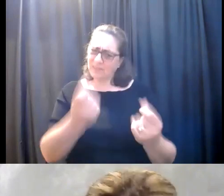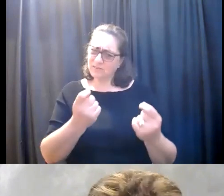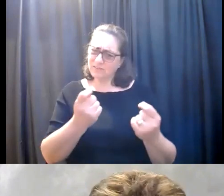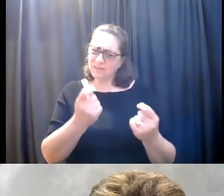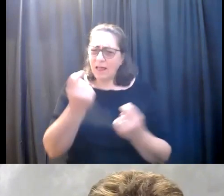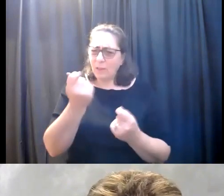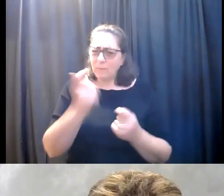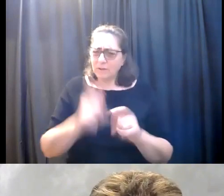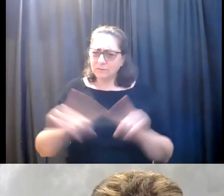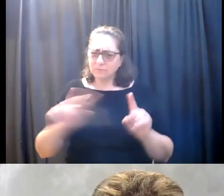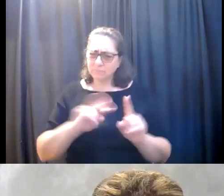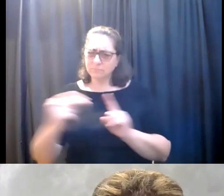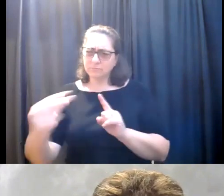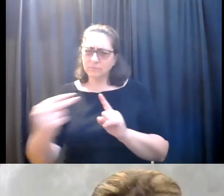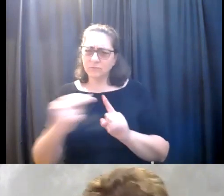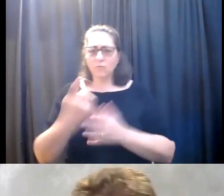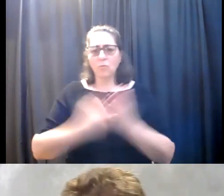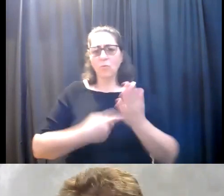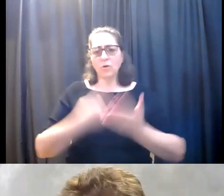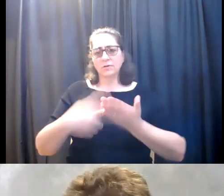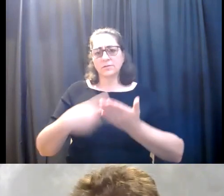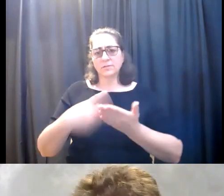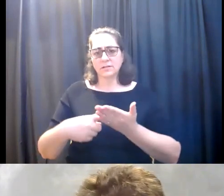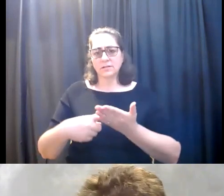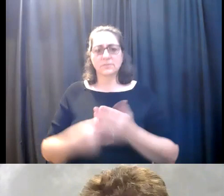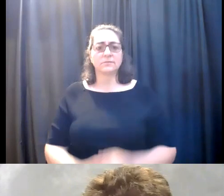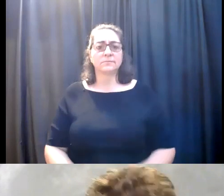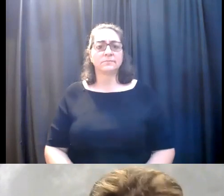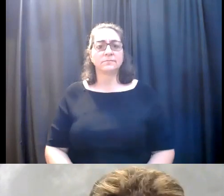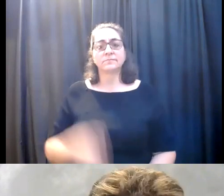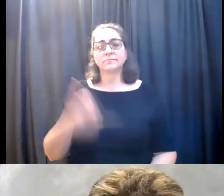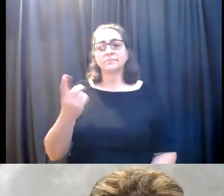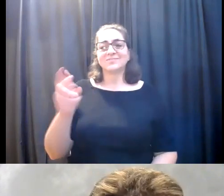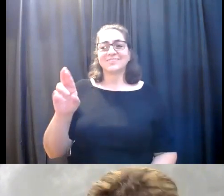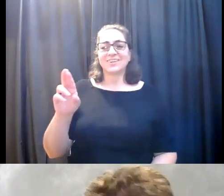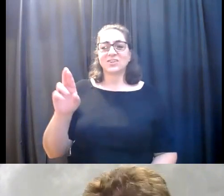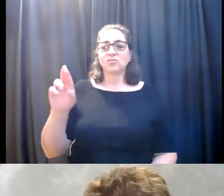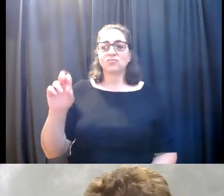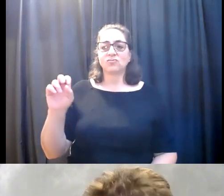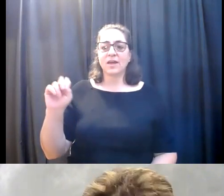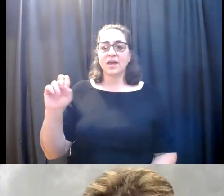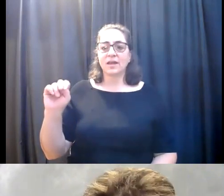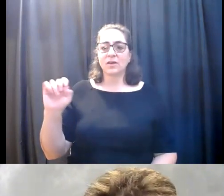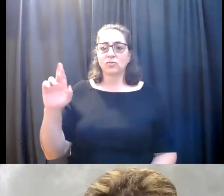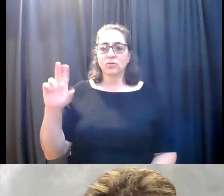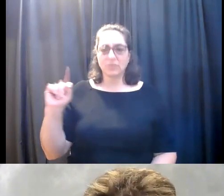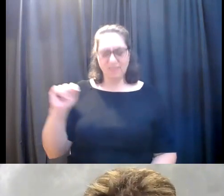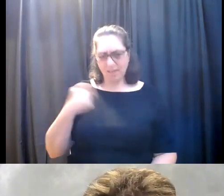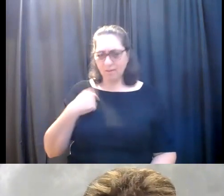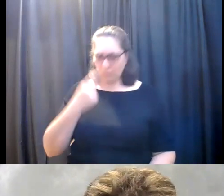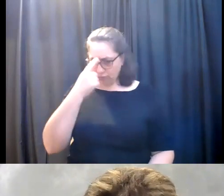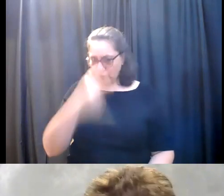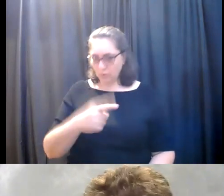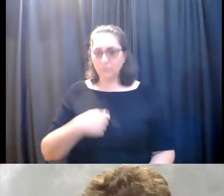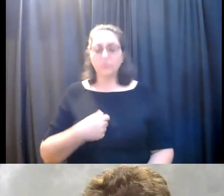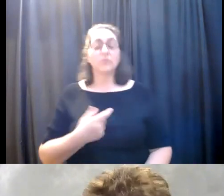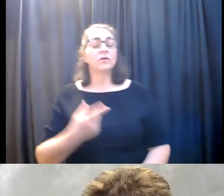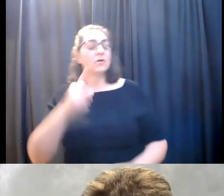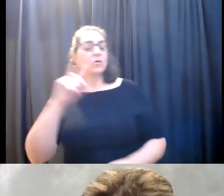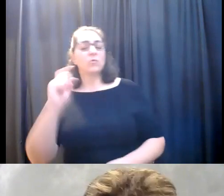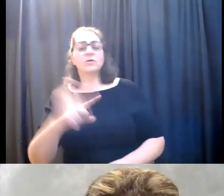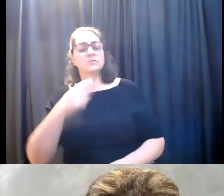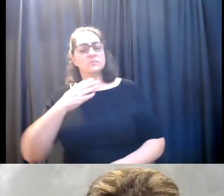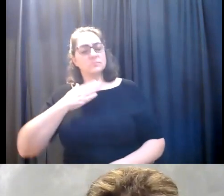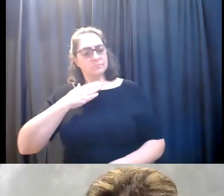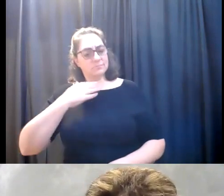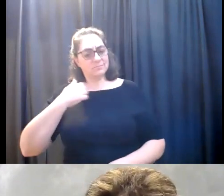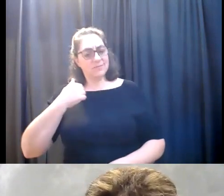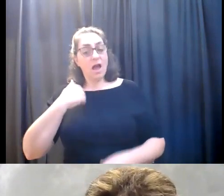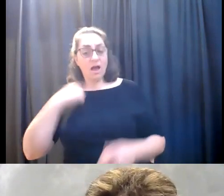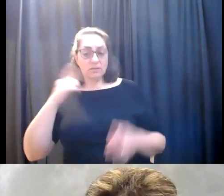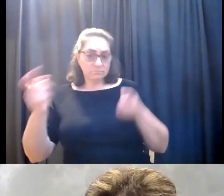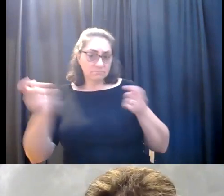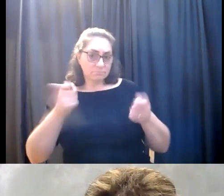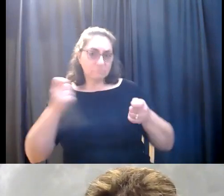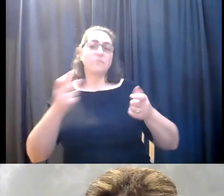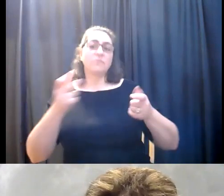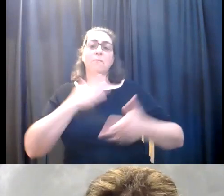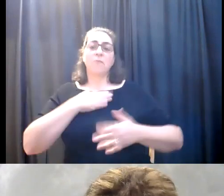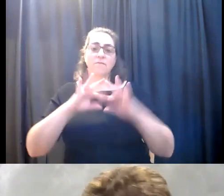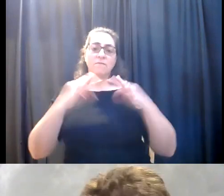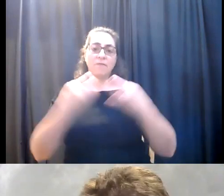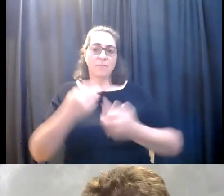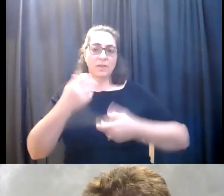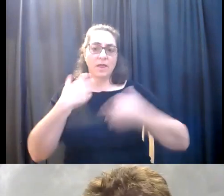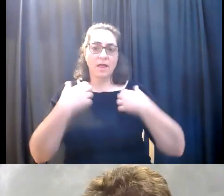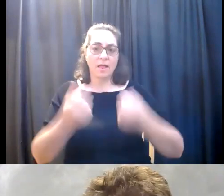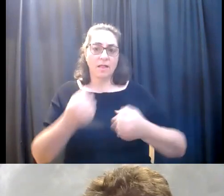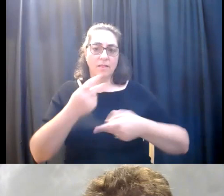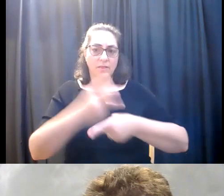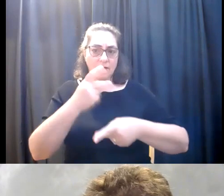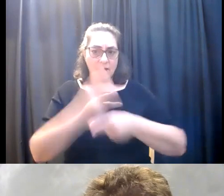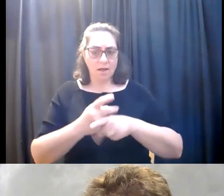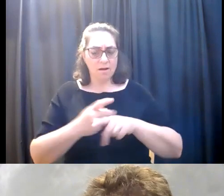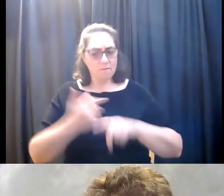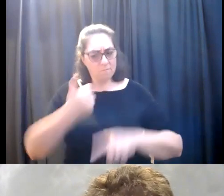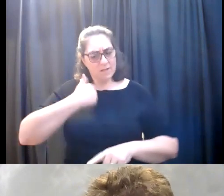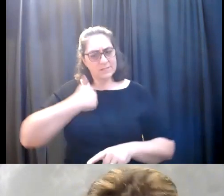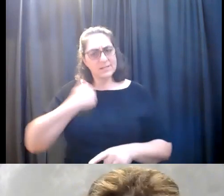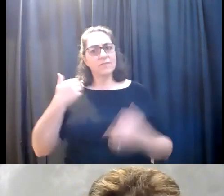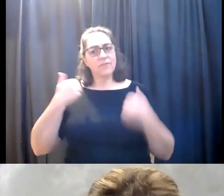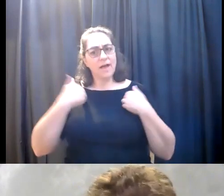without them actually physically being present. >> Thank you. Next, our director of audiology has